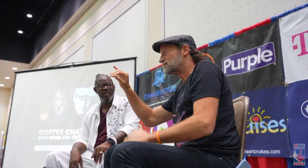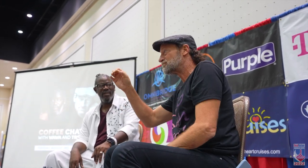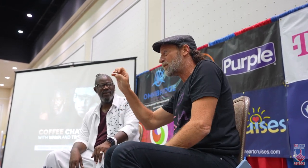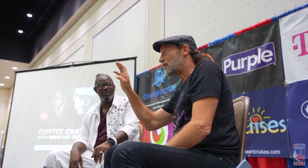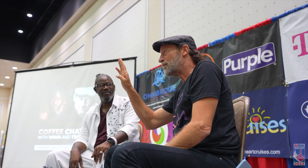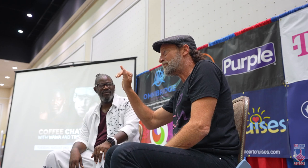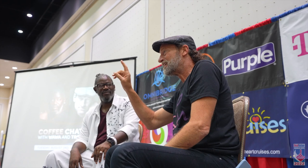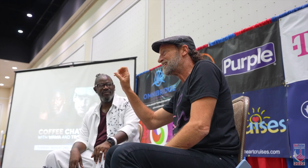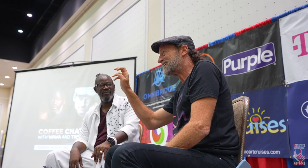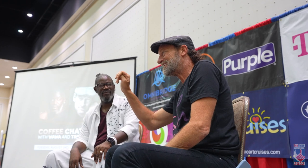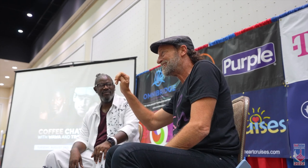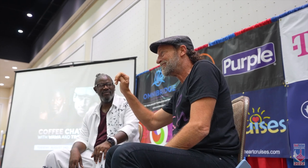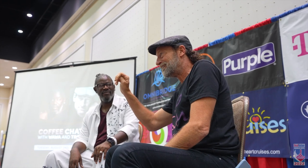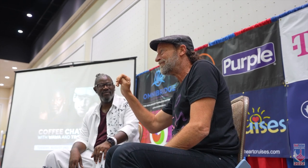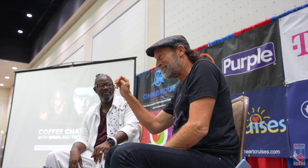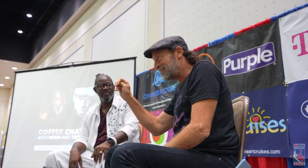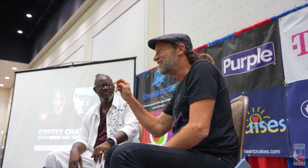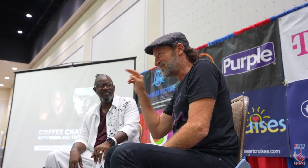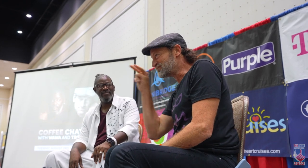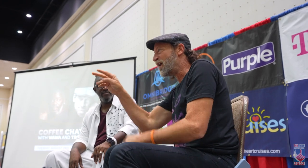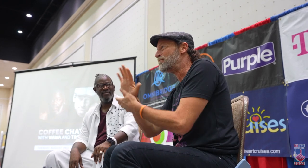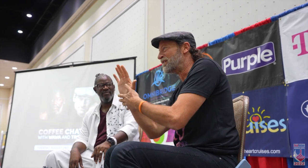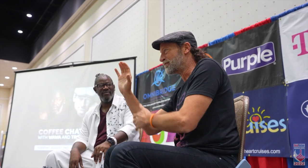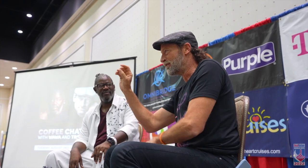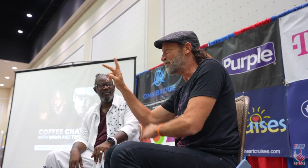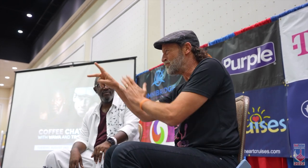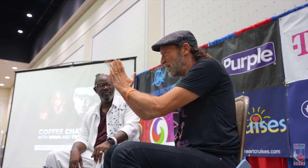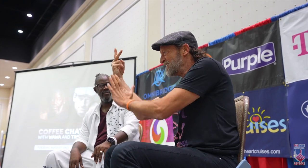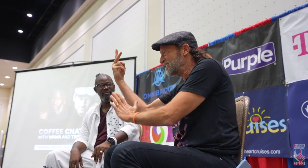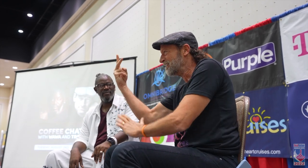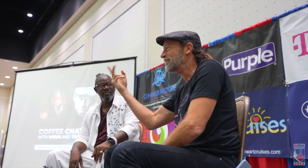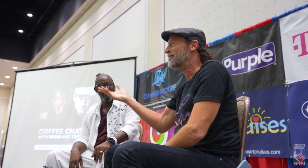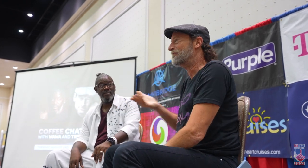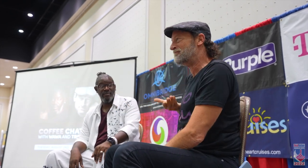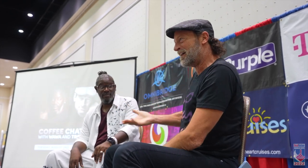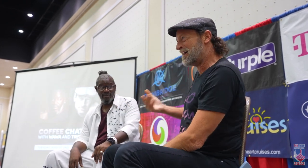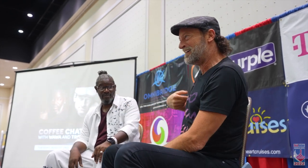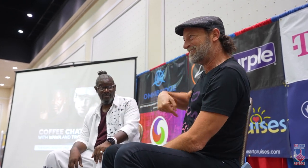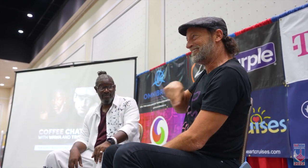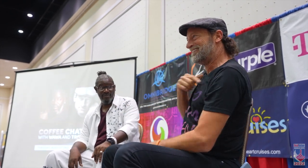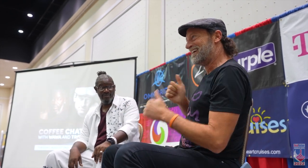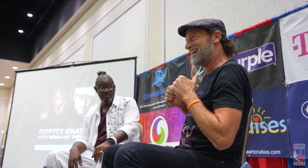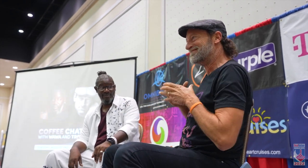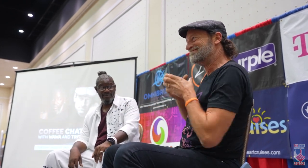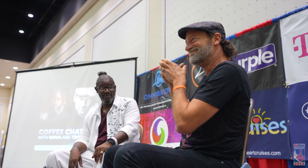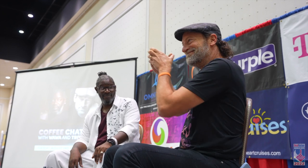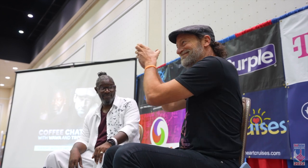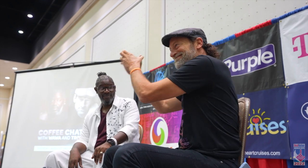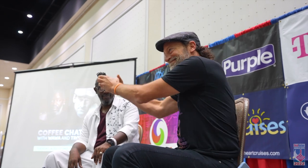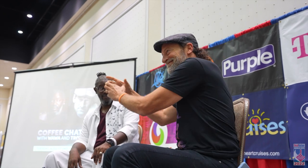Joe Biden, saw the CODA movie twice and then invited all the actors to